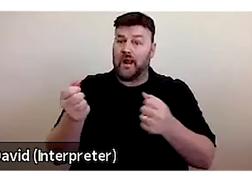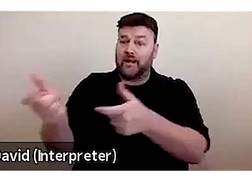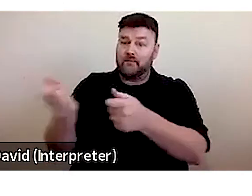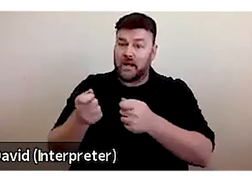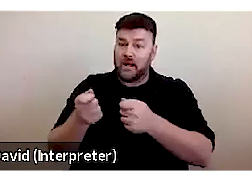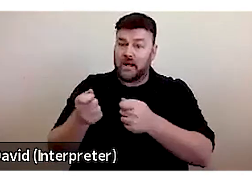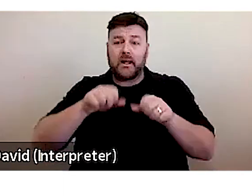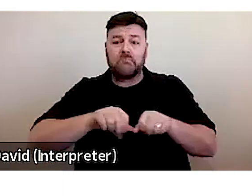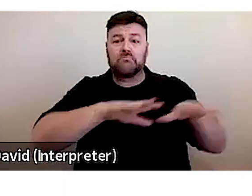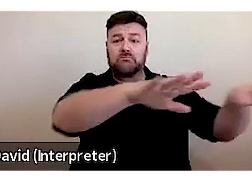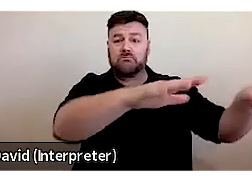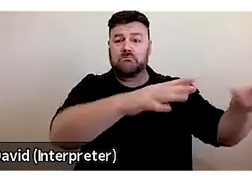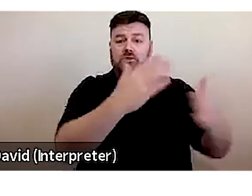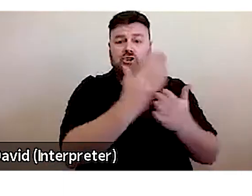Do not be shy.